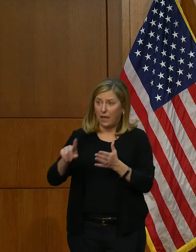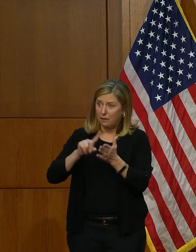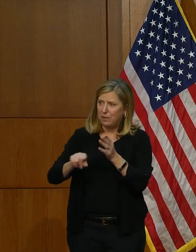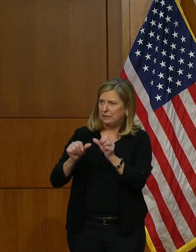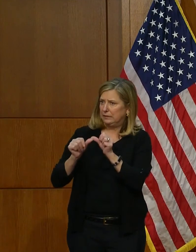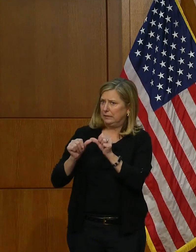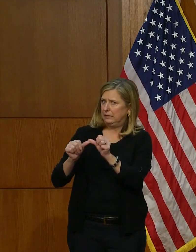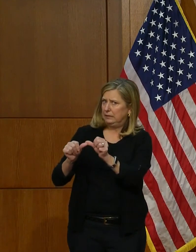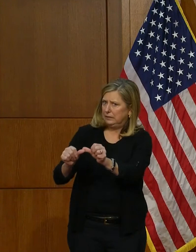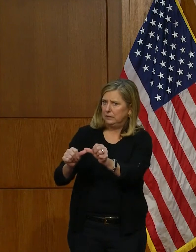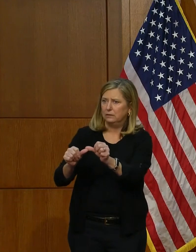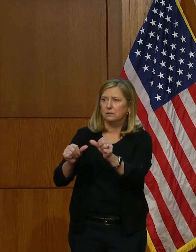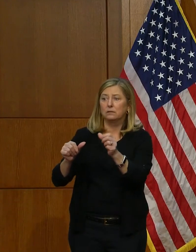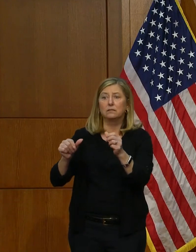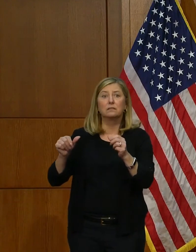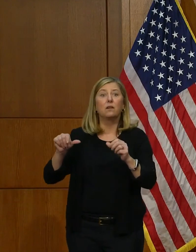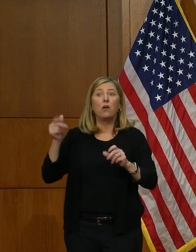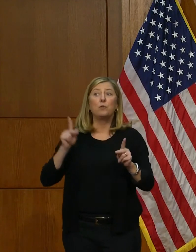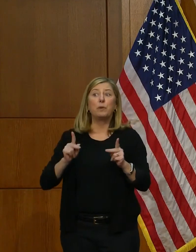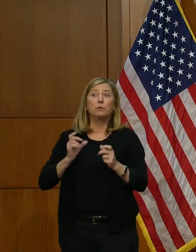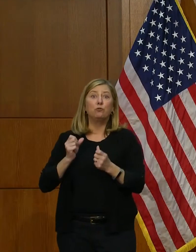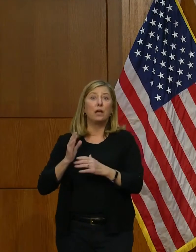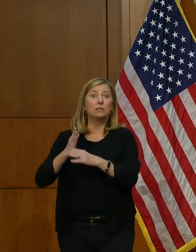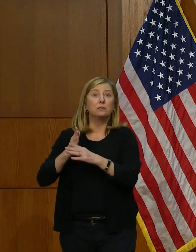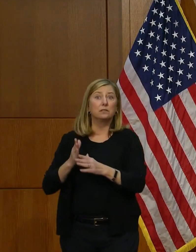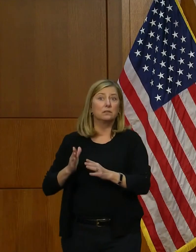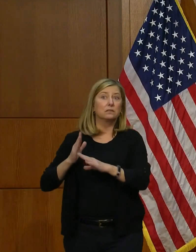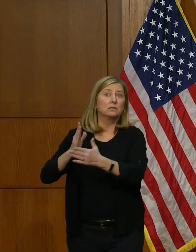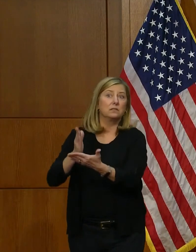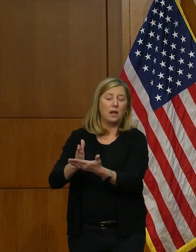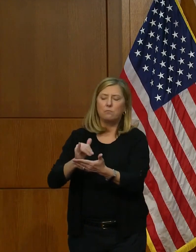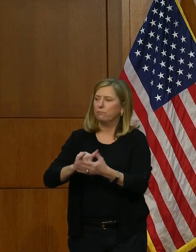INVESTIGATION NEEDS TO